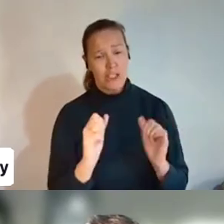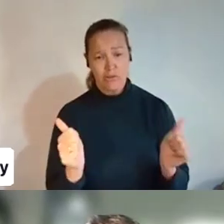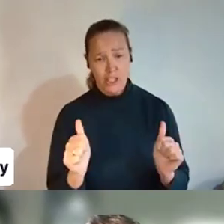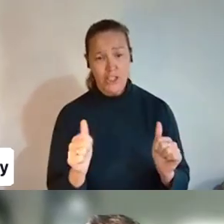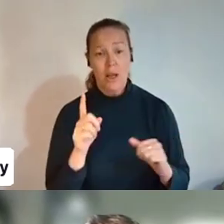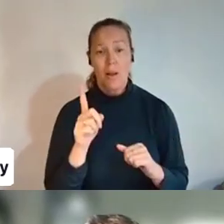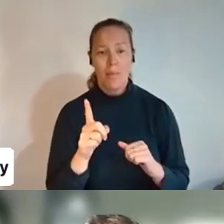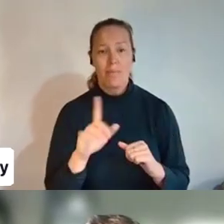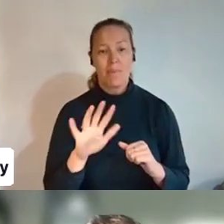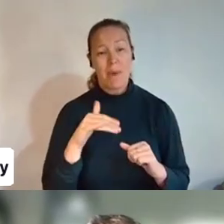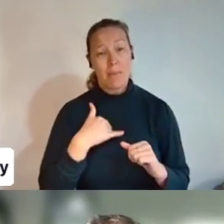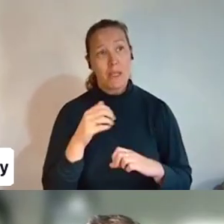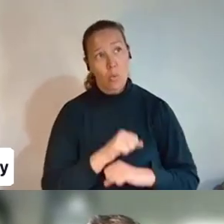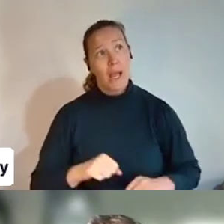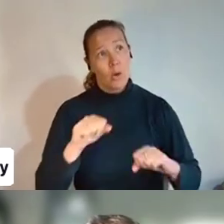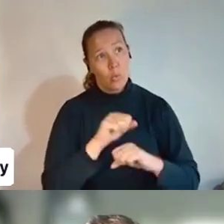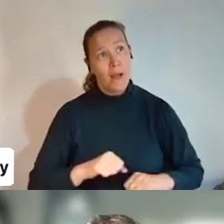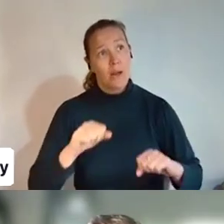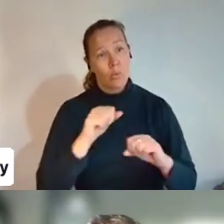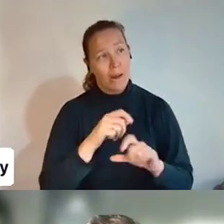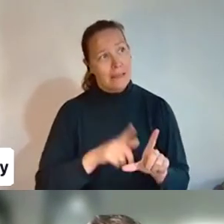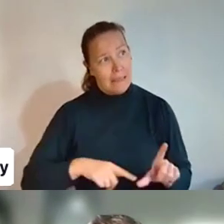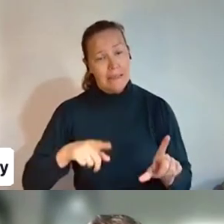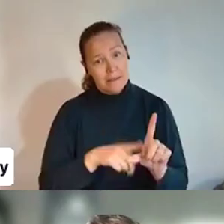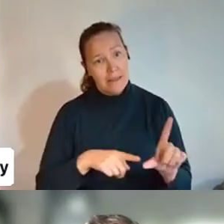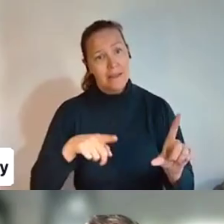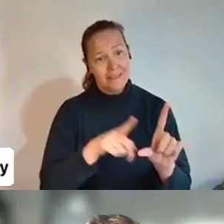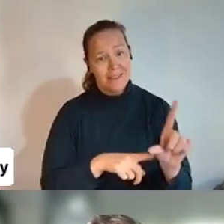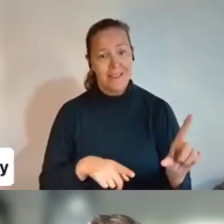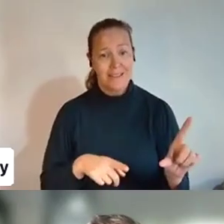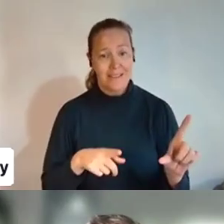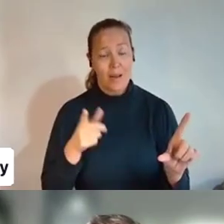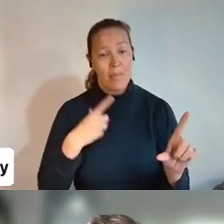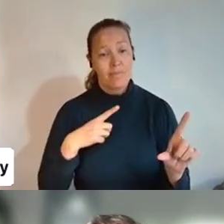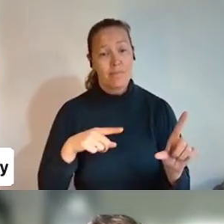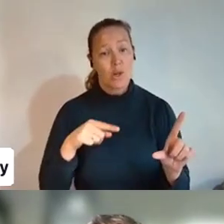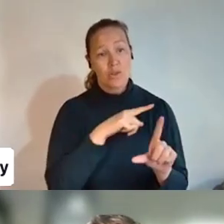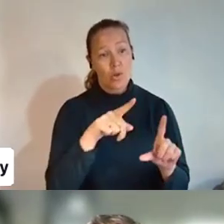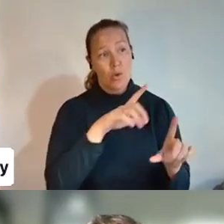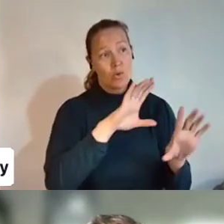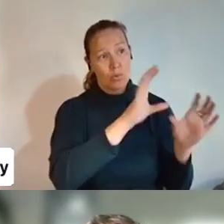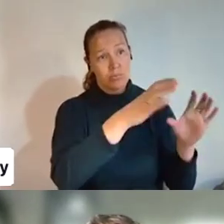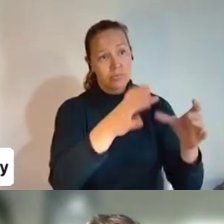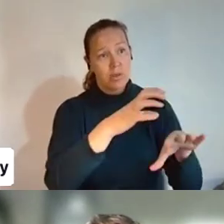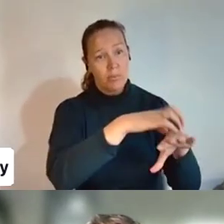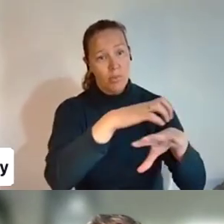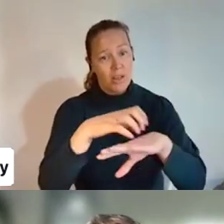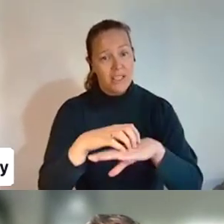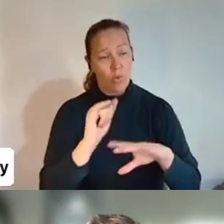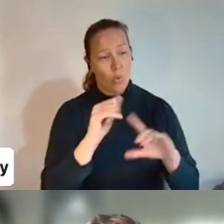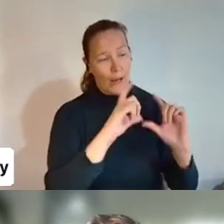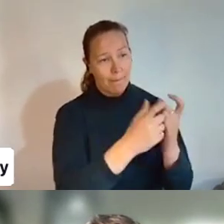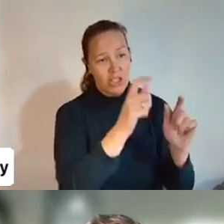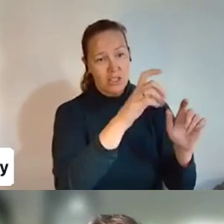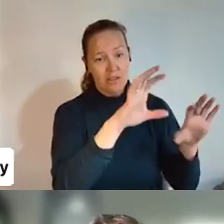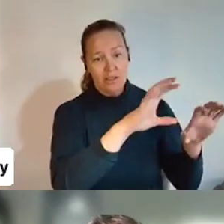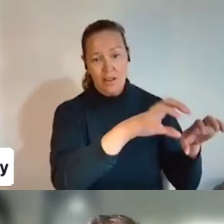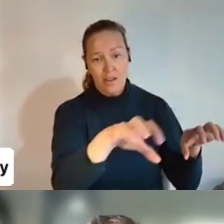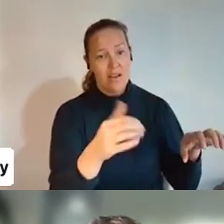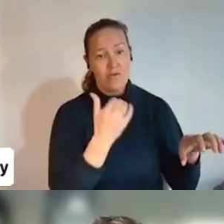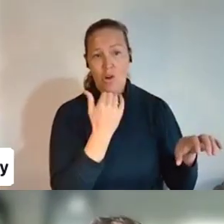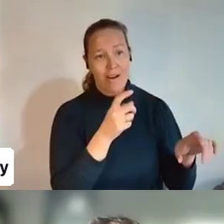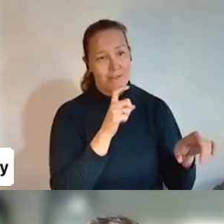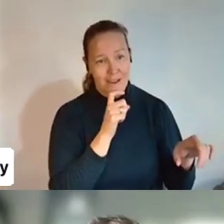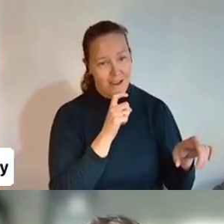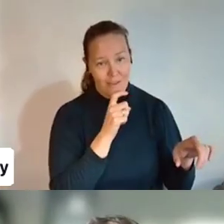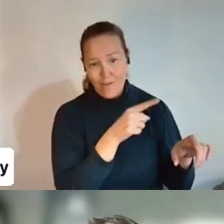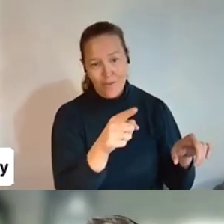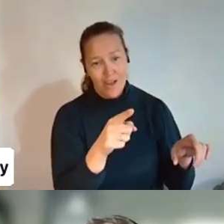for years. This is because those bodies, or those commissions are under staffed and under resourced.